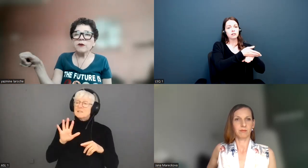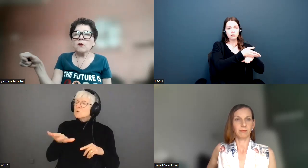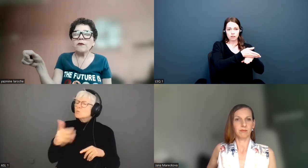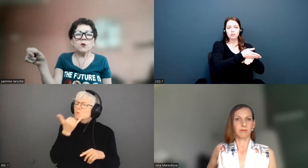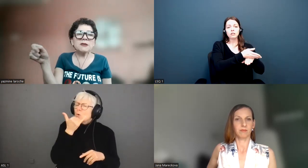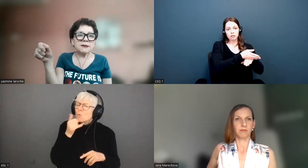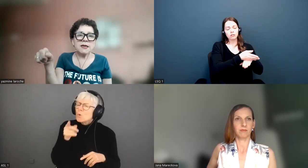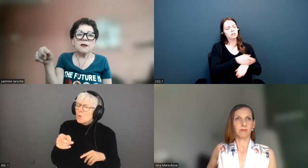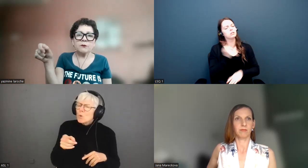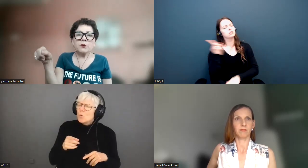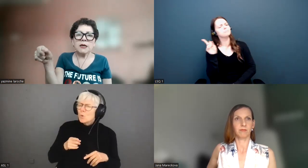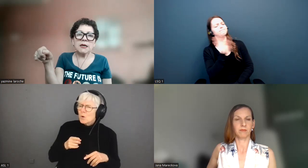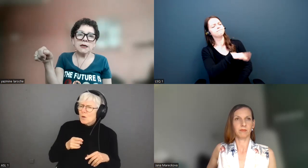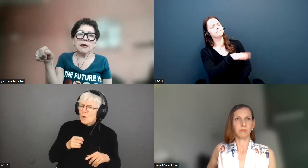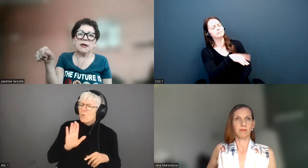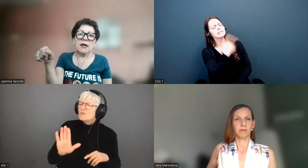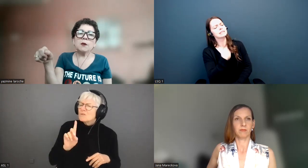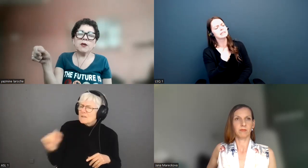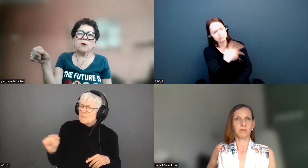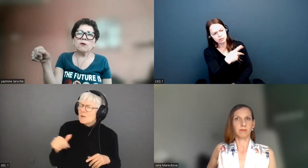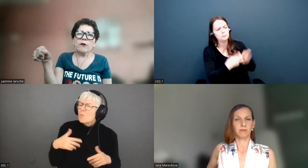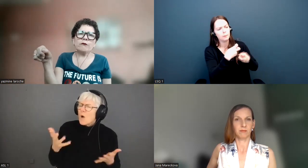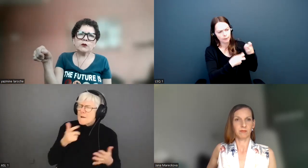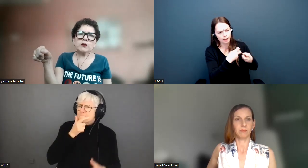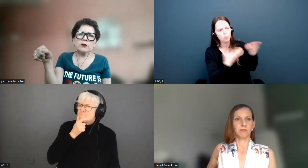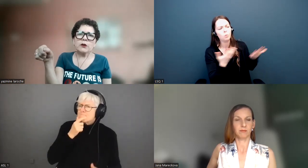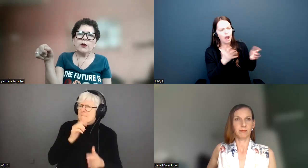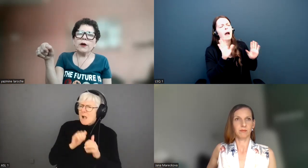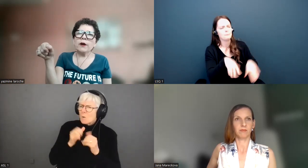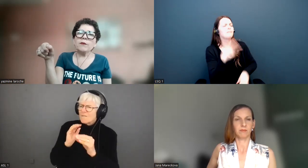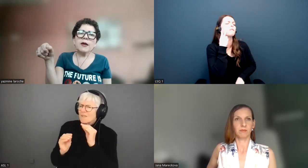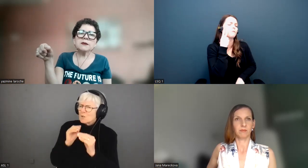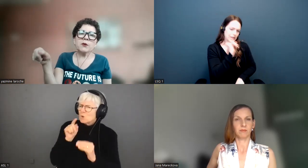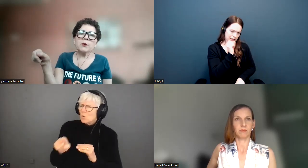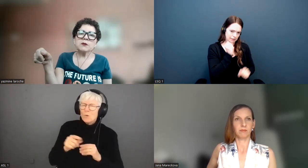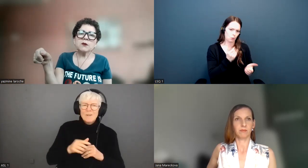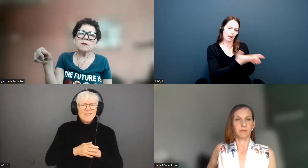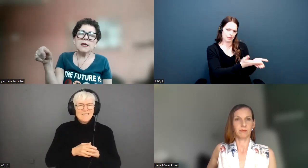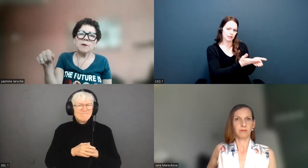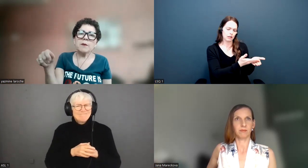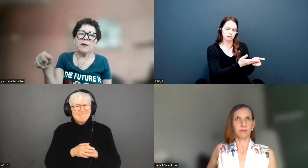you and then we'll see if we can help you fix it um as opposed to tell me about the